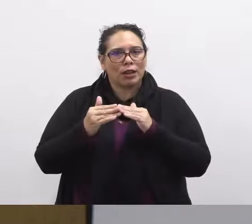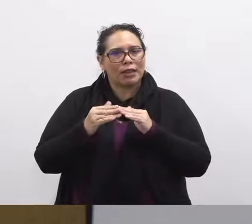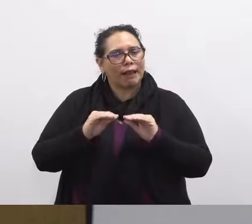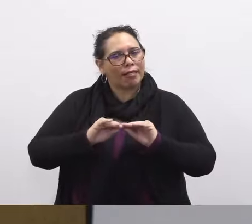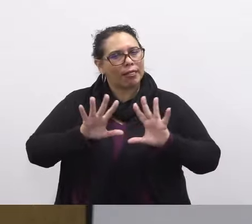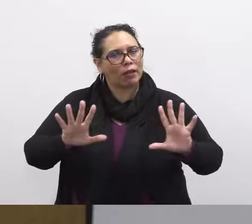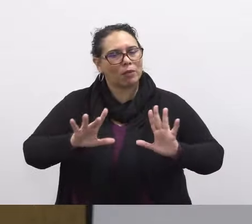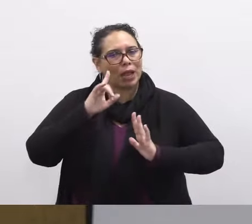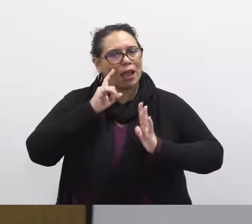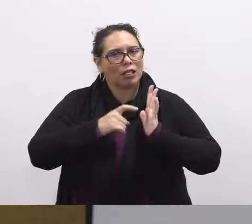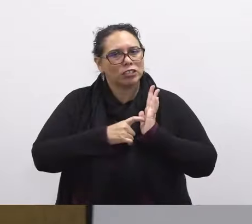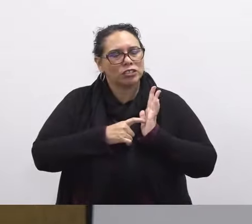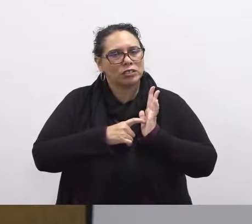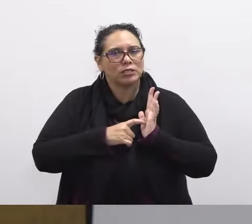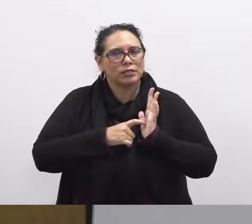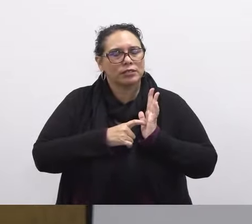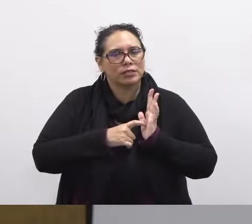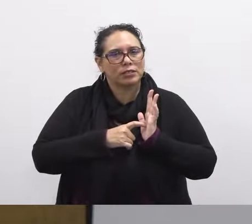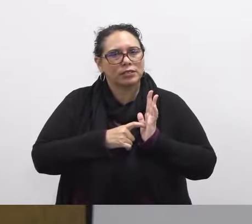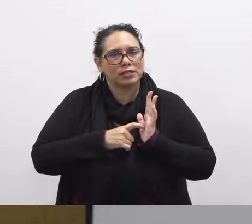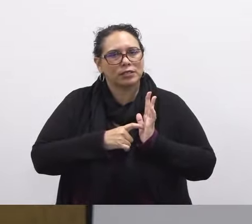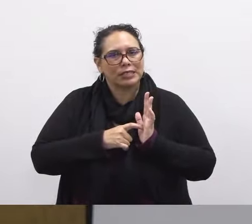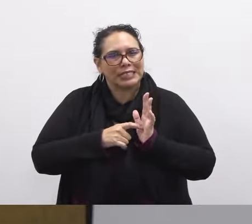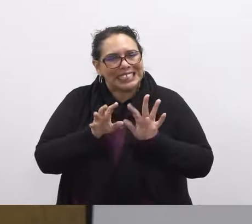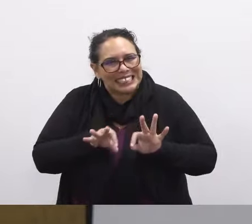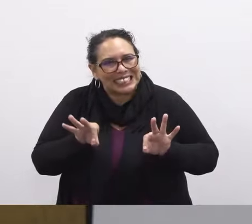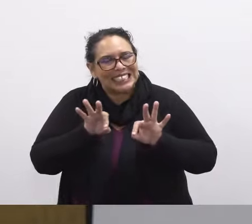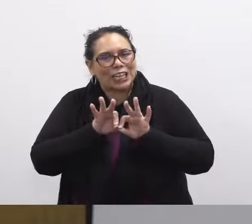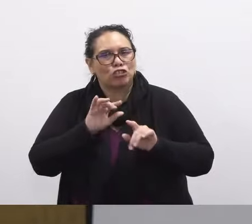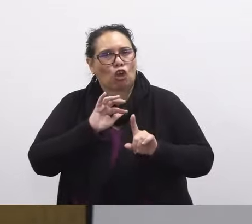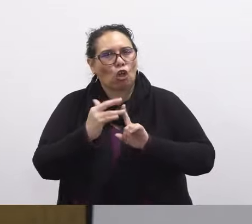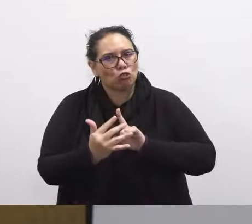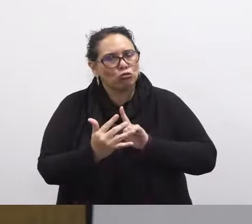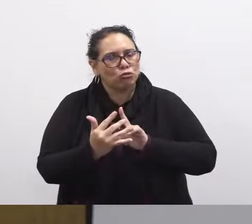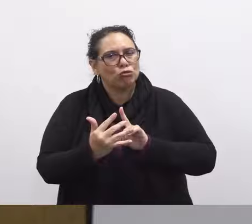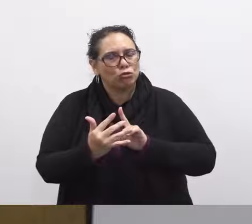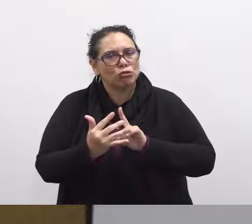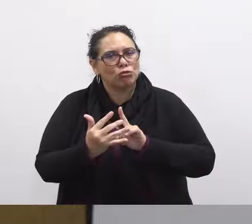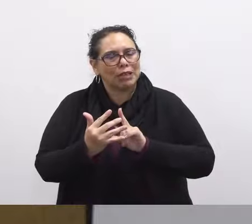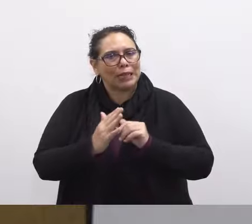as one of the essential cultures in the fabric of the building of this country.